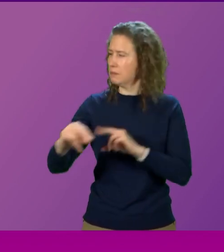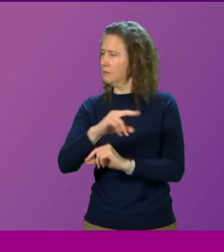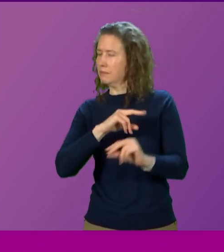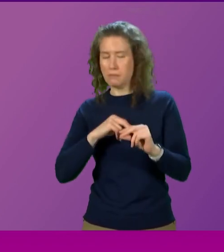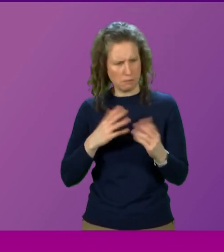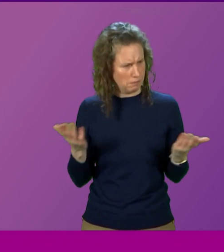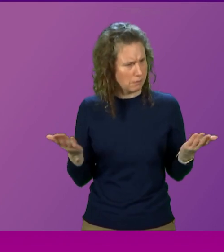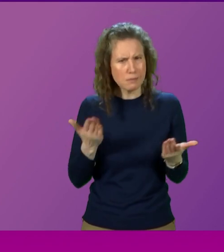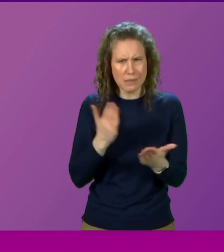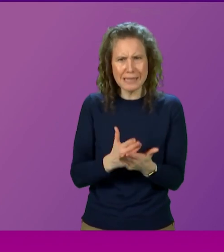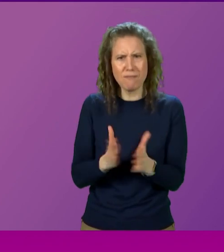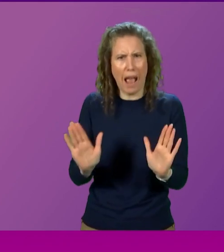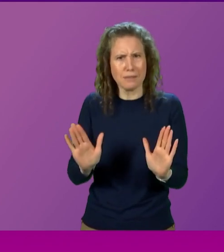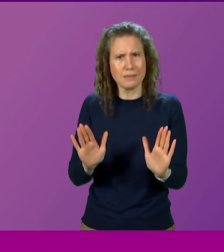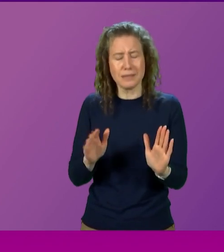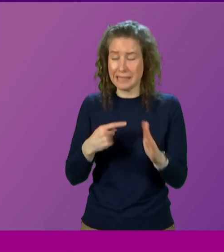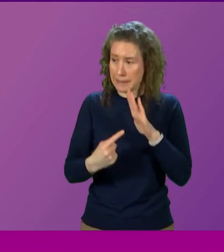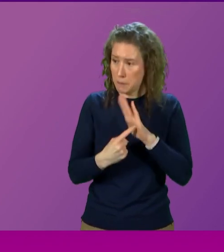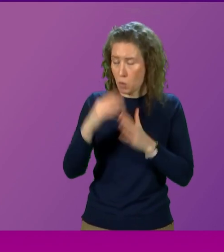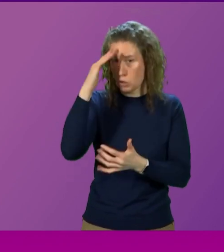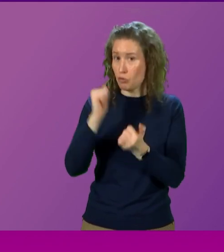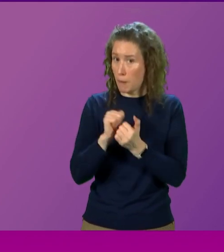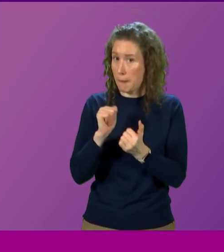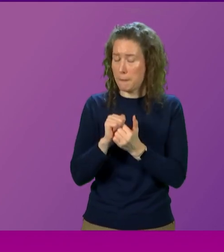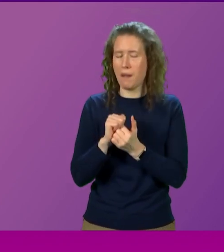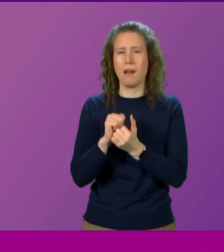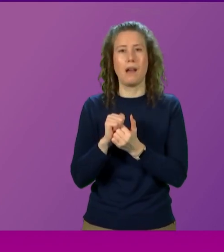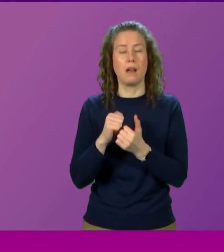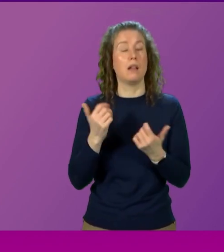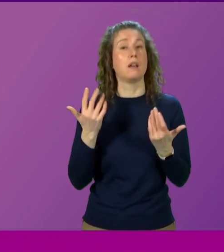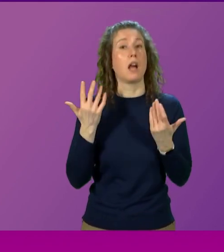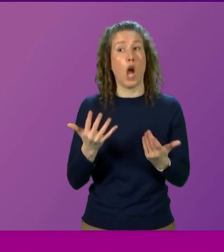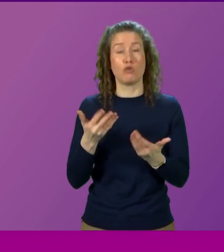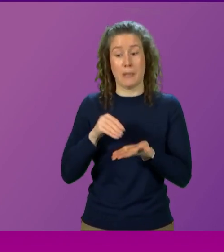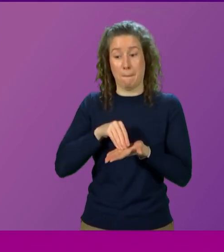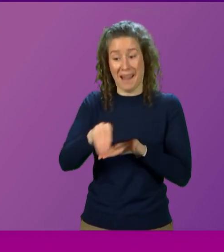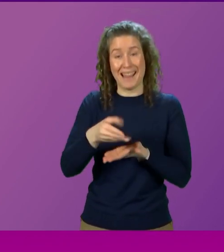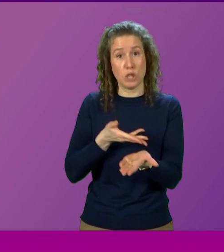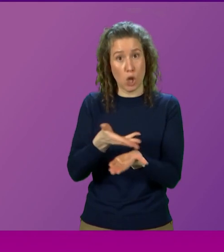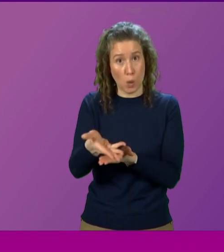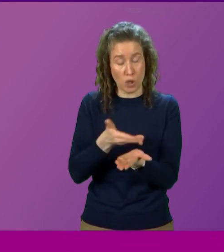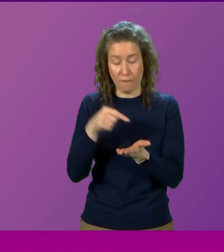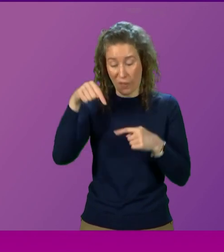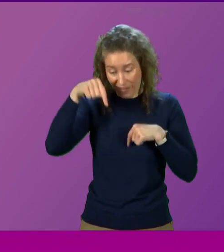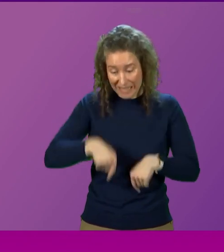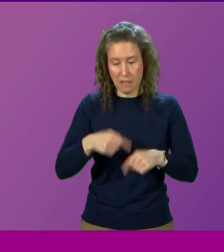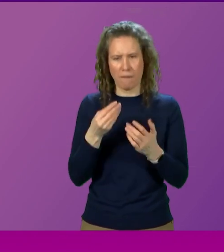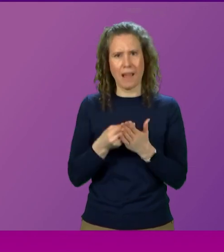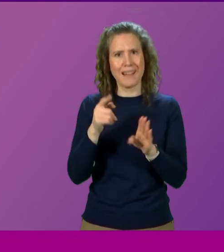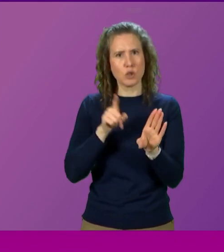It is important to remember that the current pay negotiations are for this financial year,